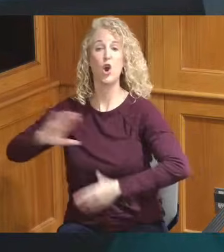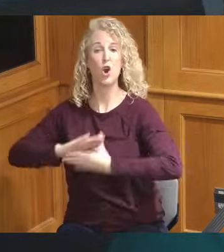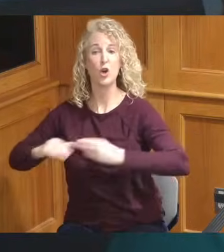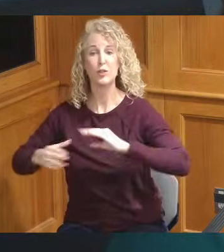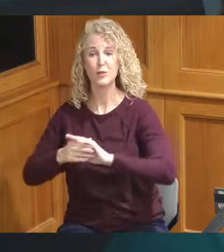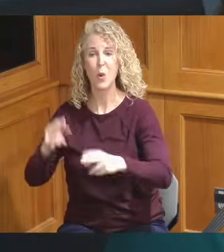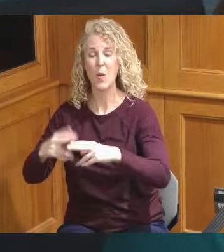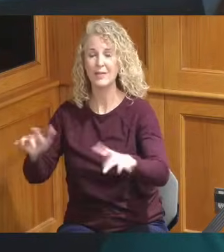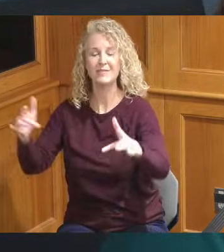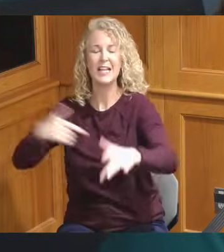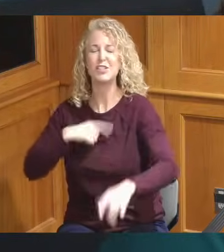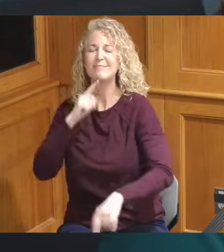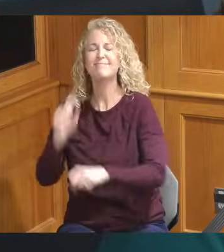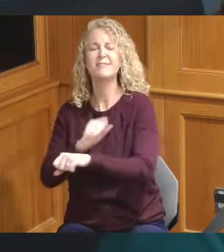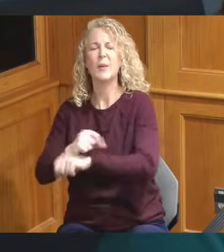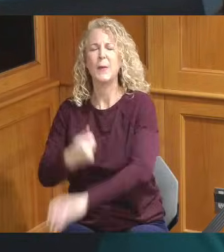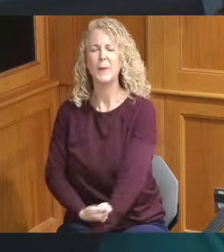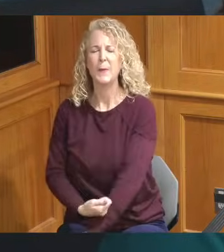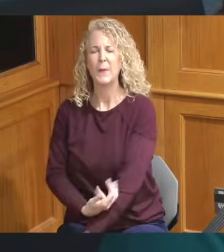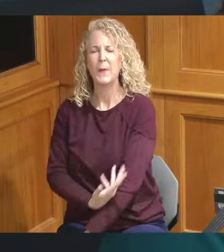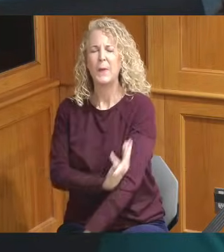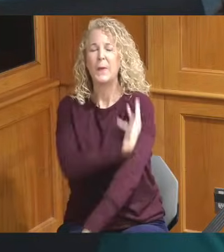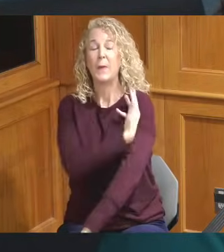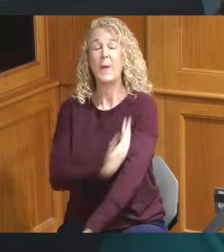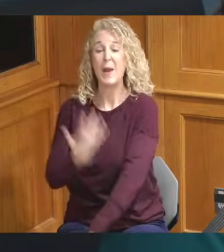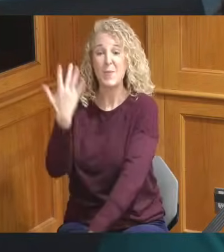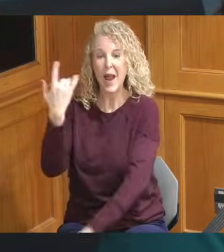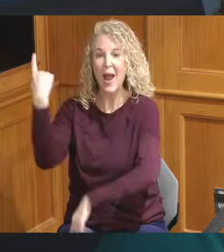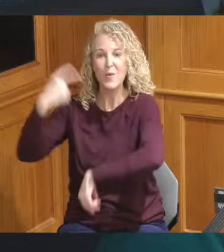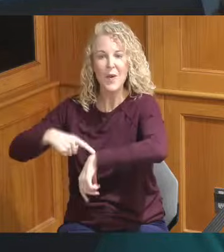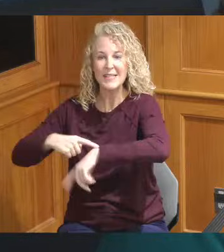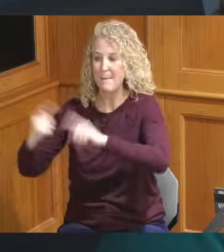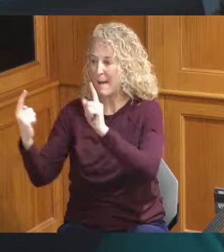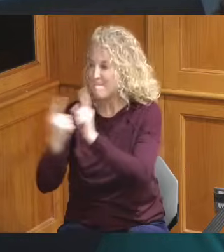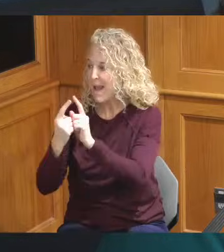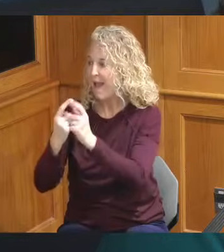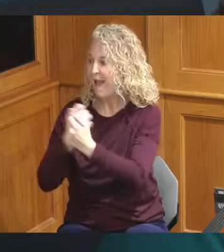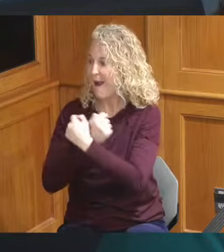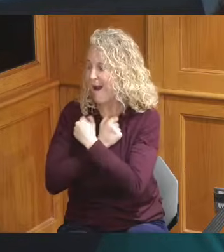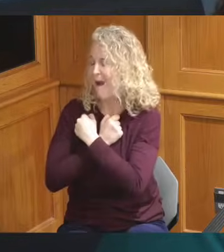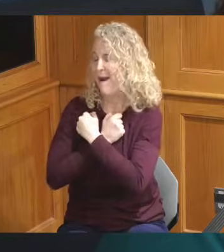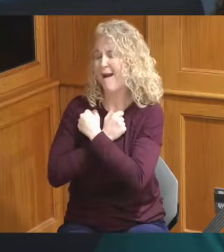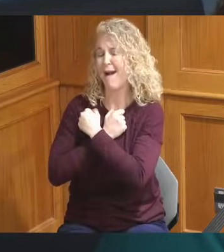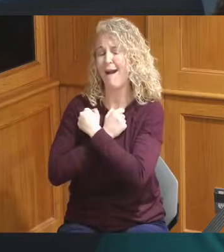gives me chills because I got a chance to hug her and touch her and hear from her. But her legacy